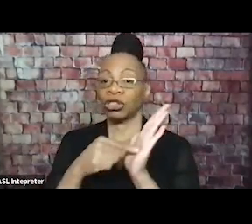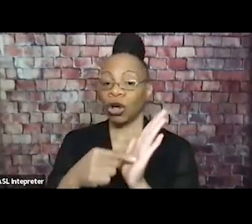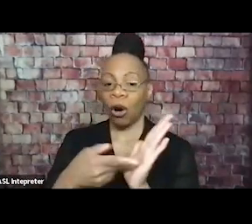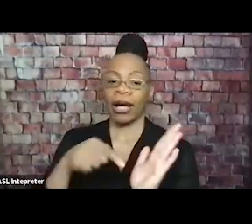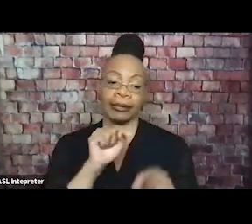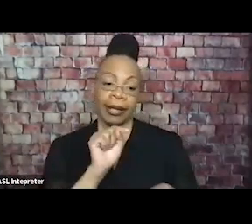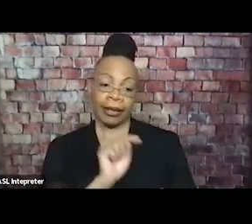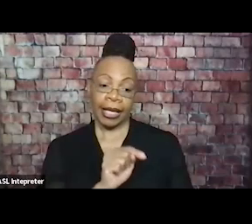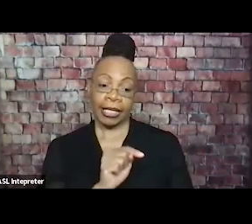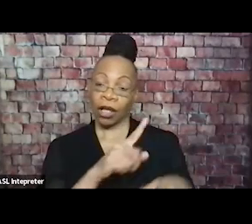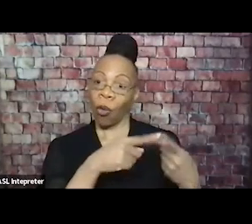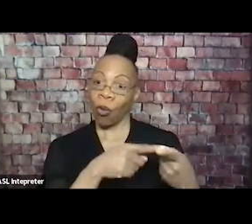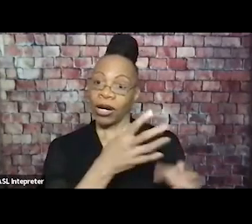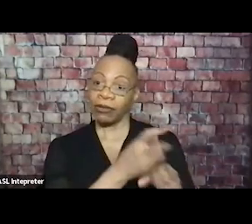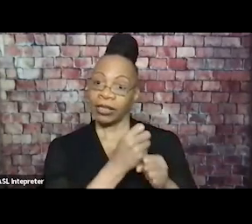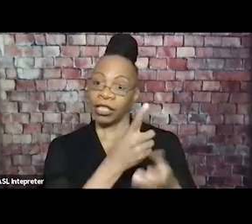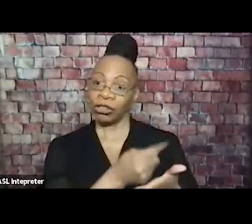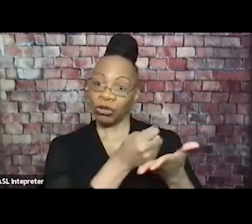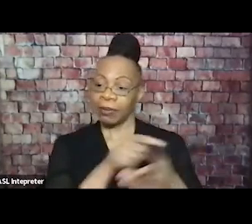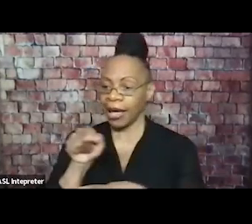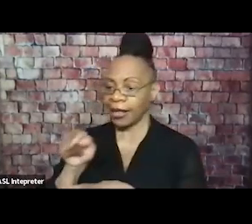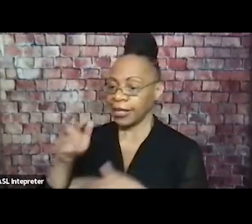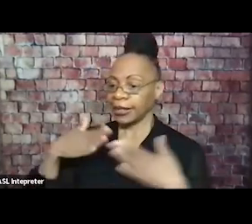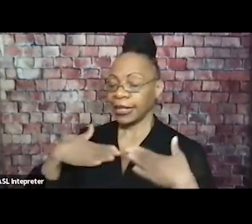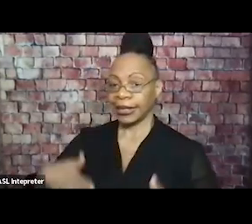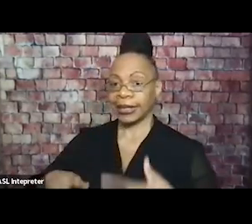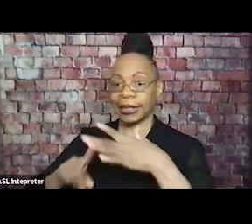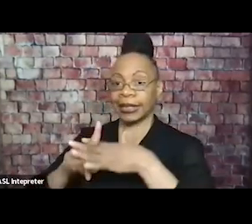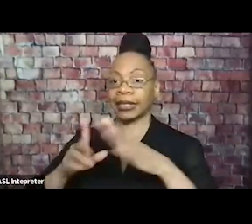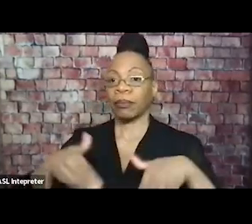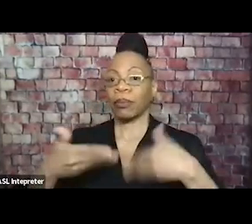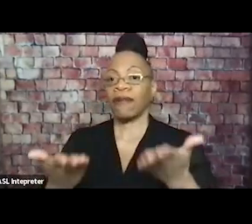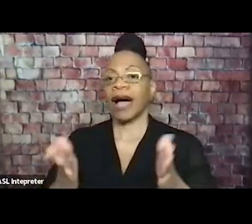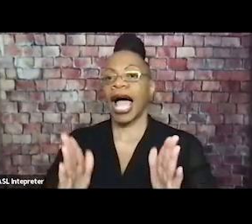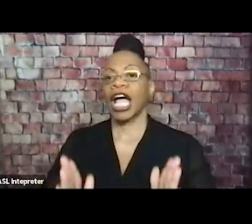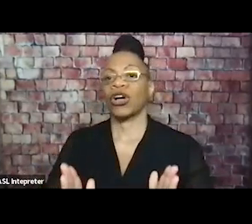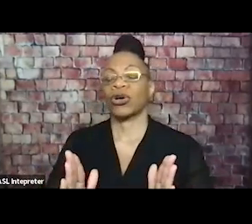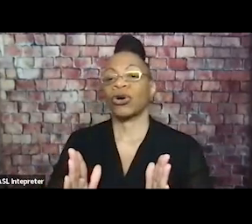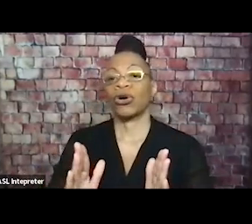these are the symptoms that the provider observed. You need to be able to do this